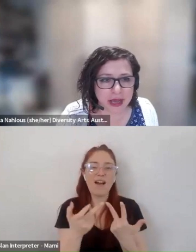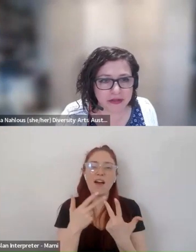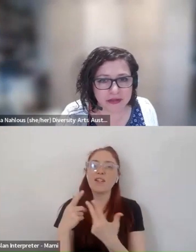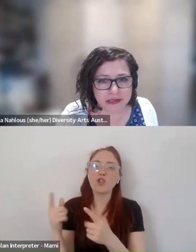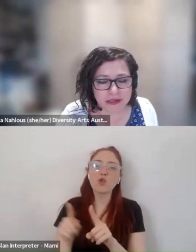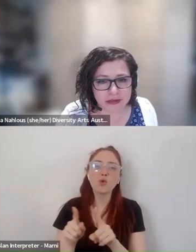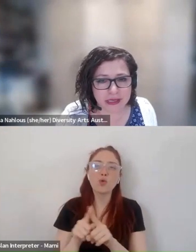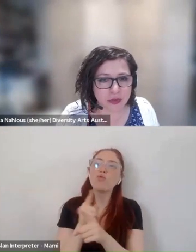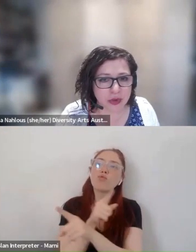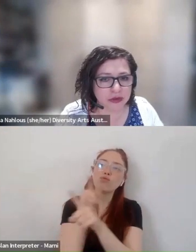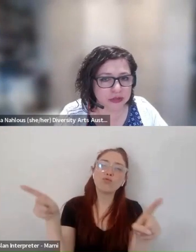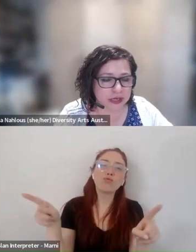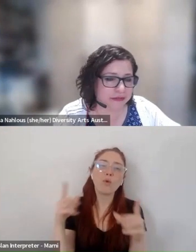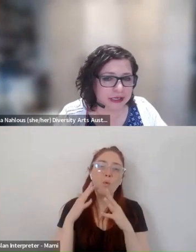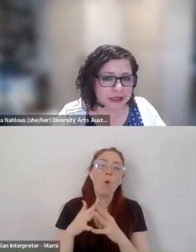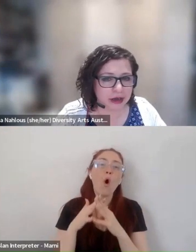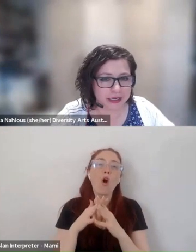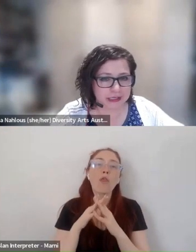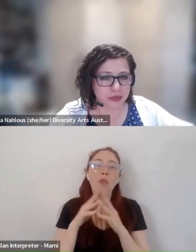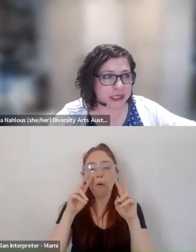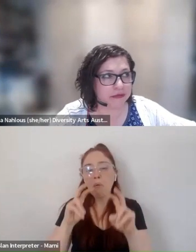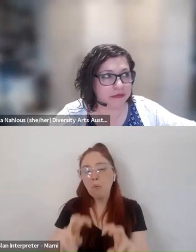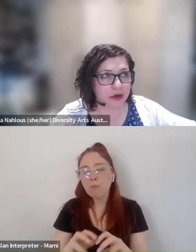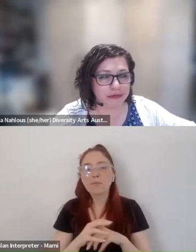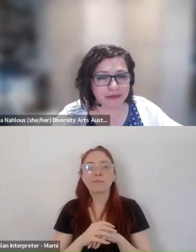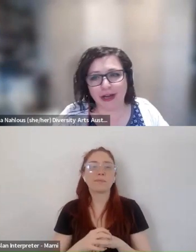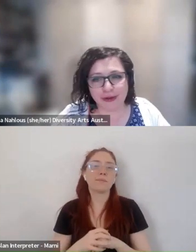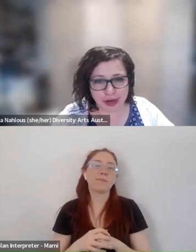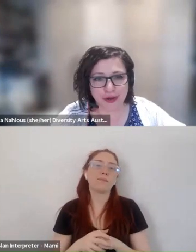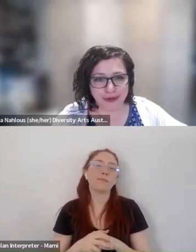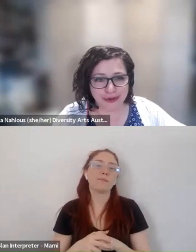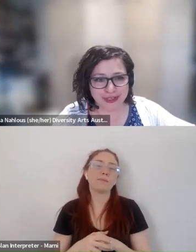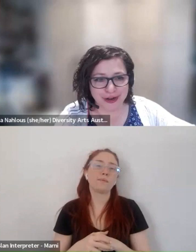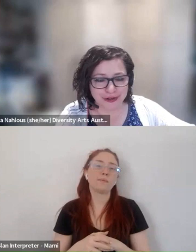others as well. I guess we don't I don't know, you know,